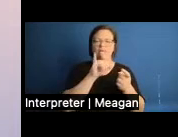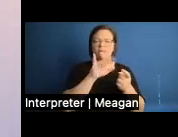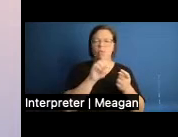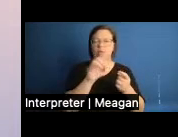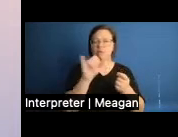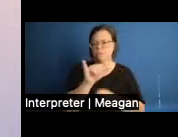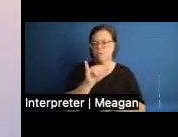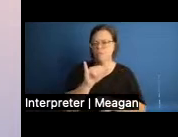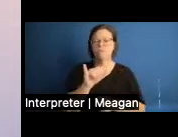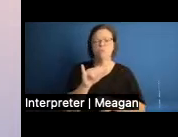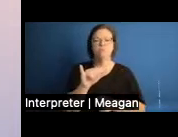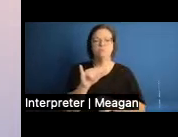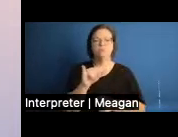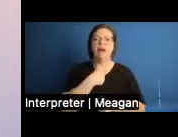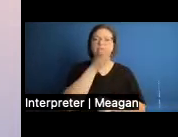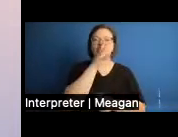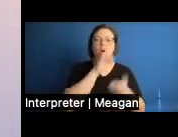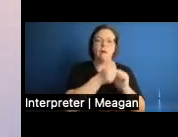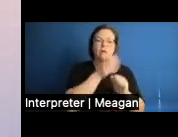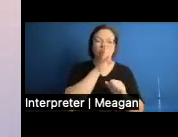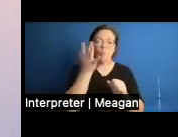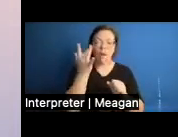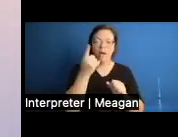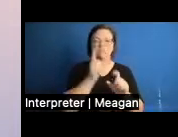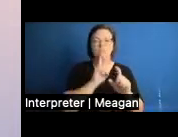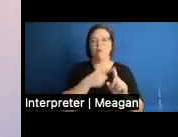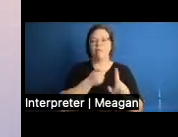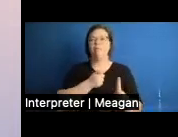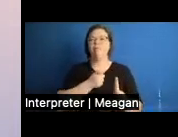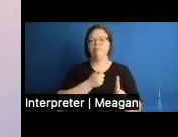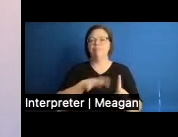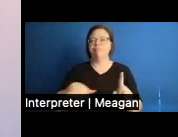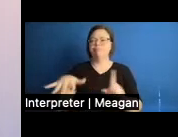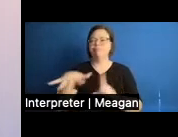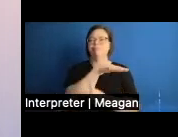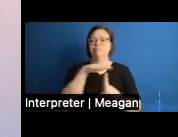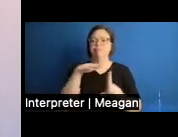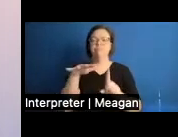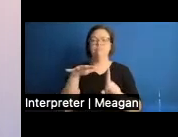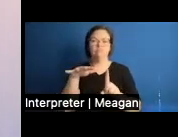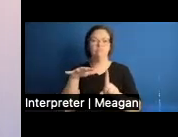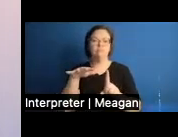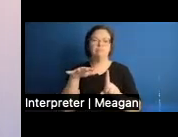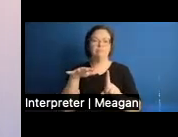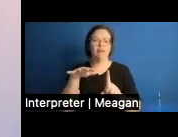I speak the way I speak because of where I'm from. I have inclinations of a southerner.